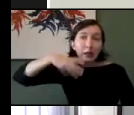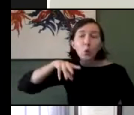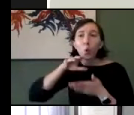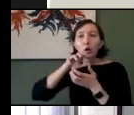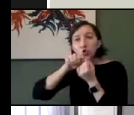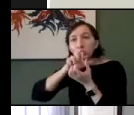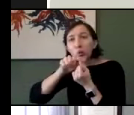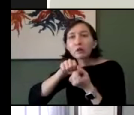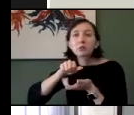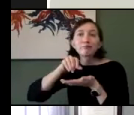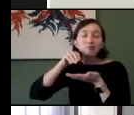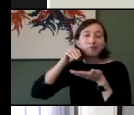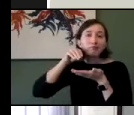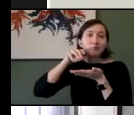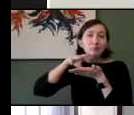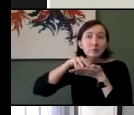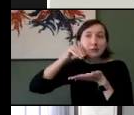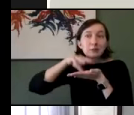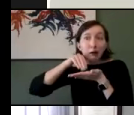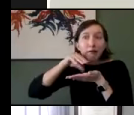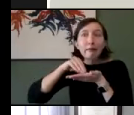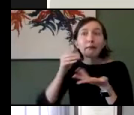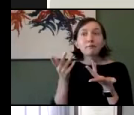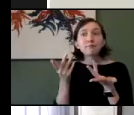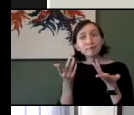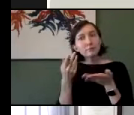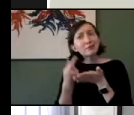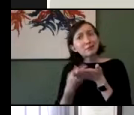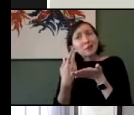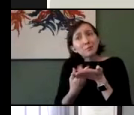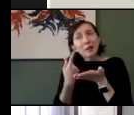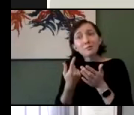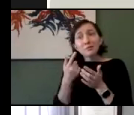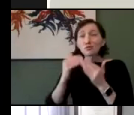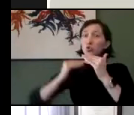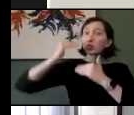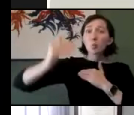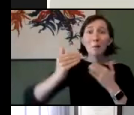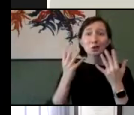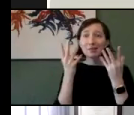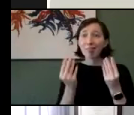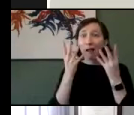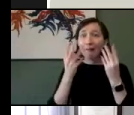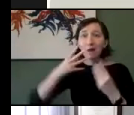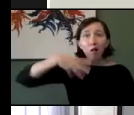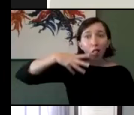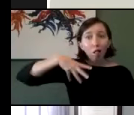sometimes having excessive saliva on the mask can be an issue; inability to actually put on